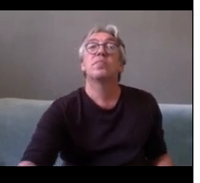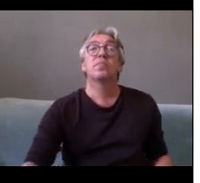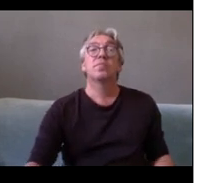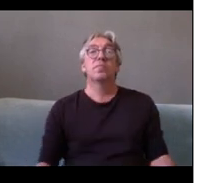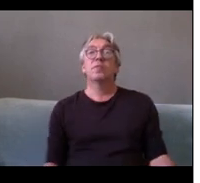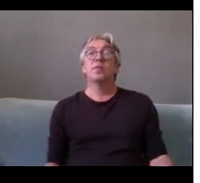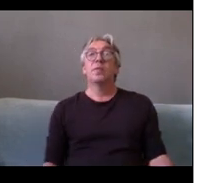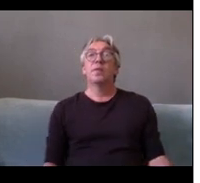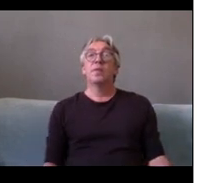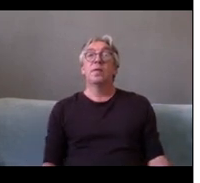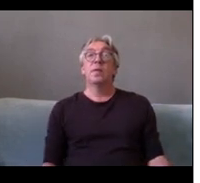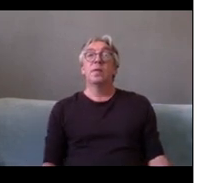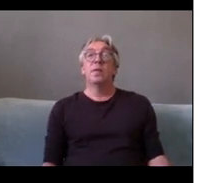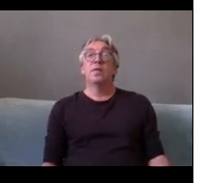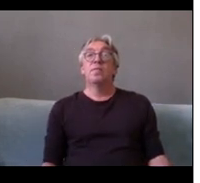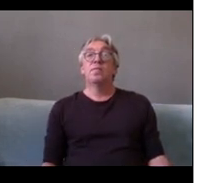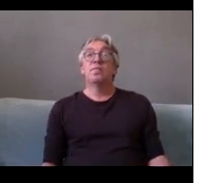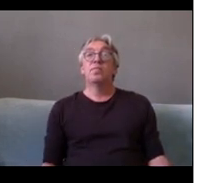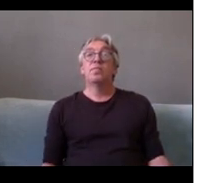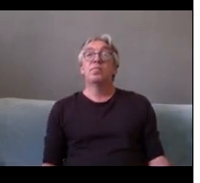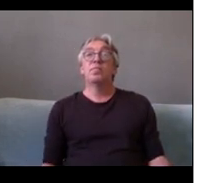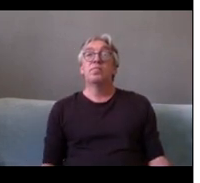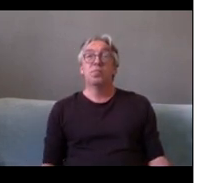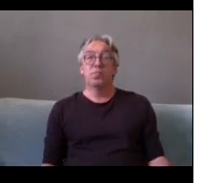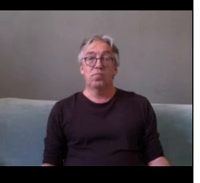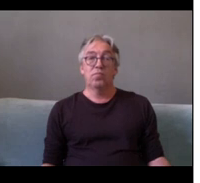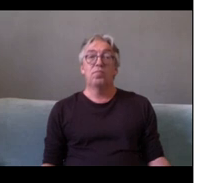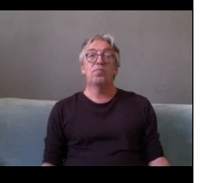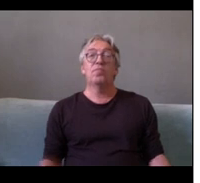The achievement of Equal Employment Opportunities